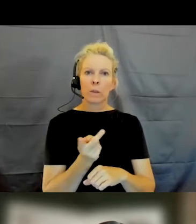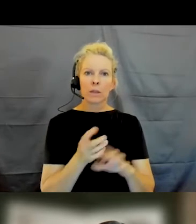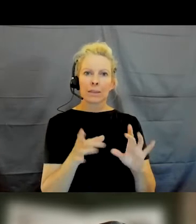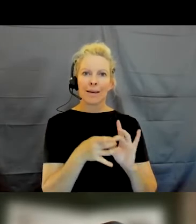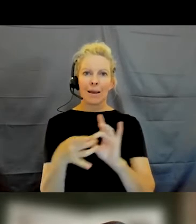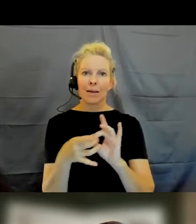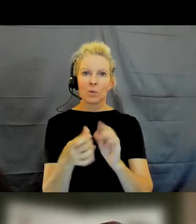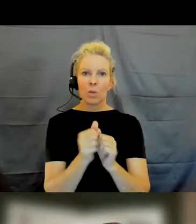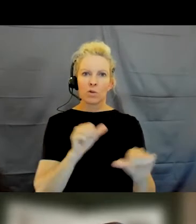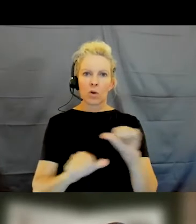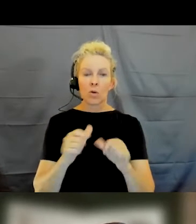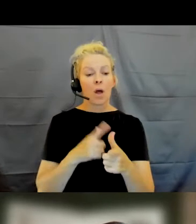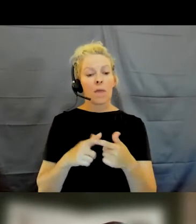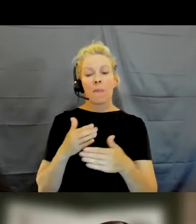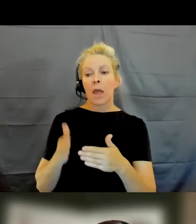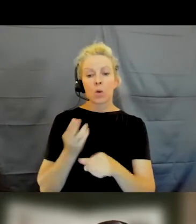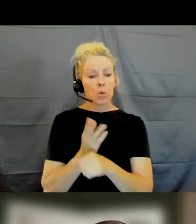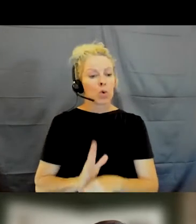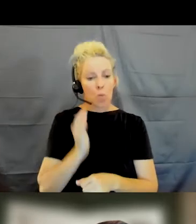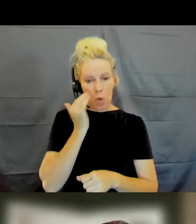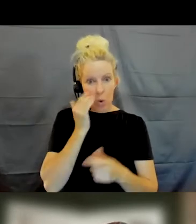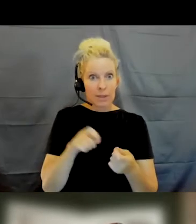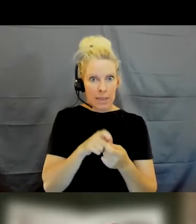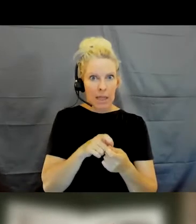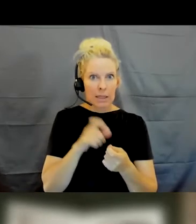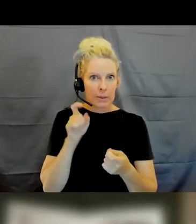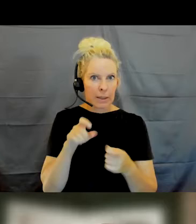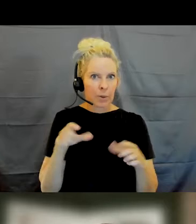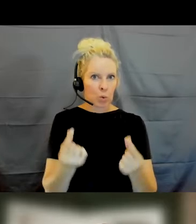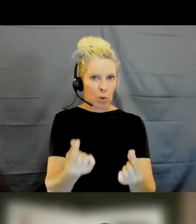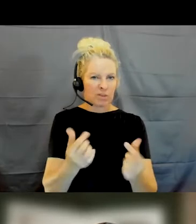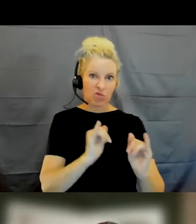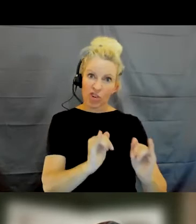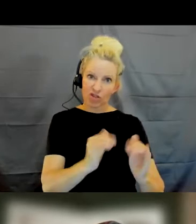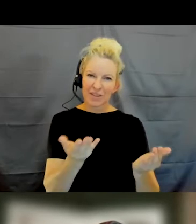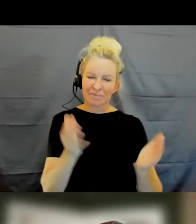the end user exactly what they should be doing. The second way, and our second example here,